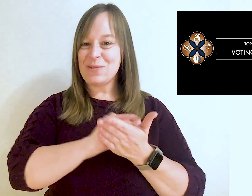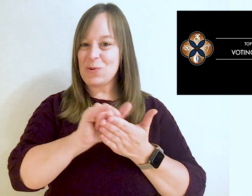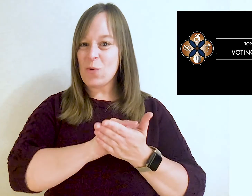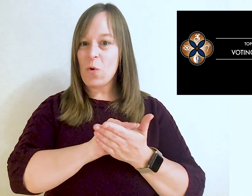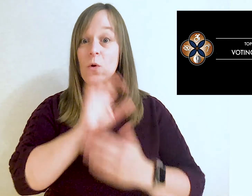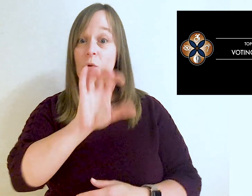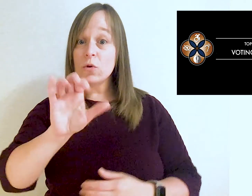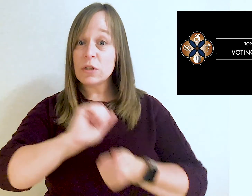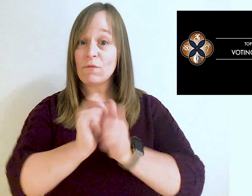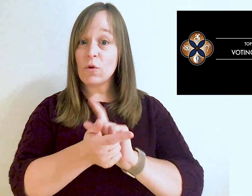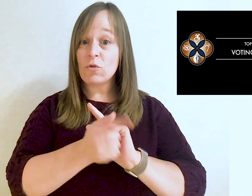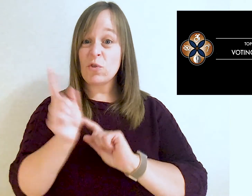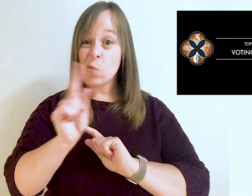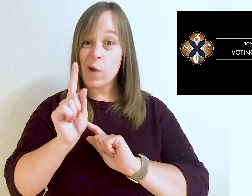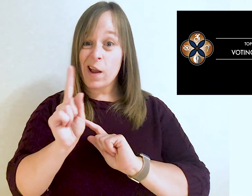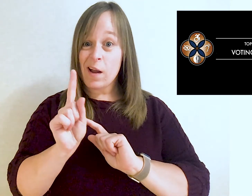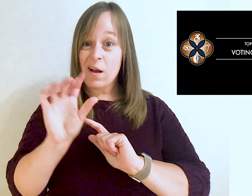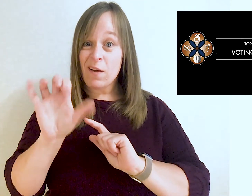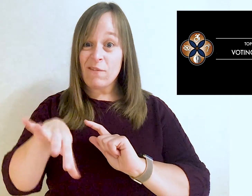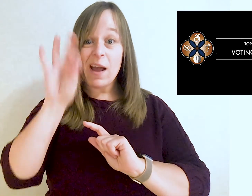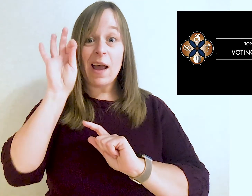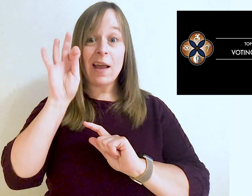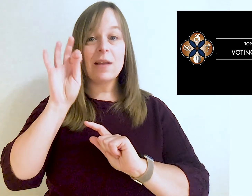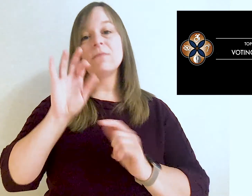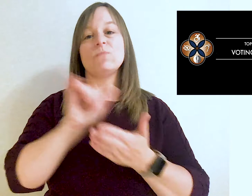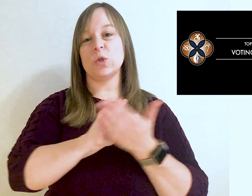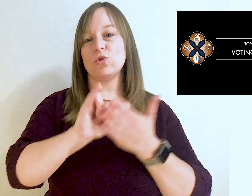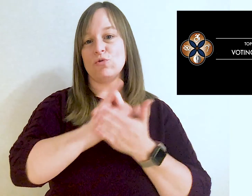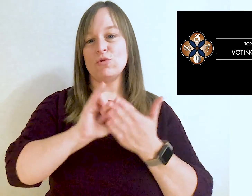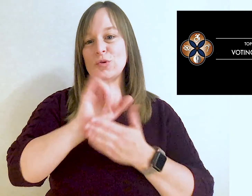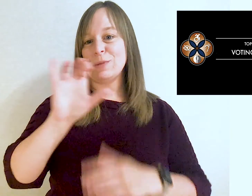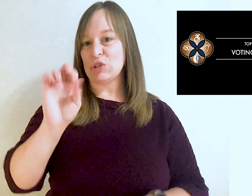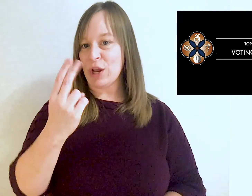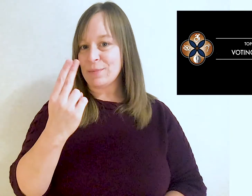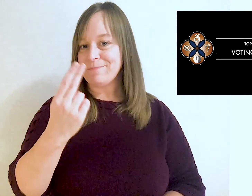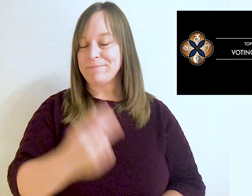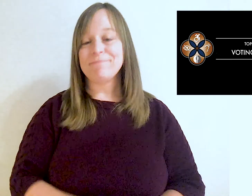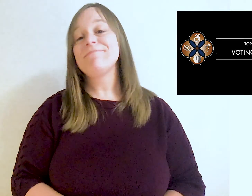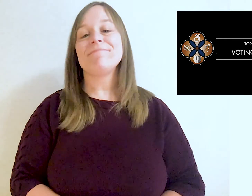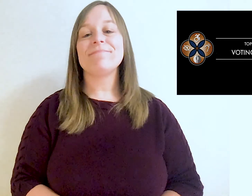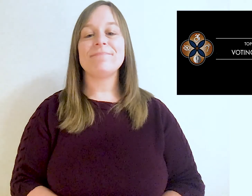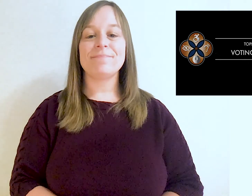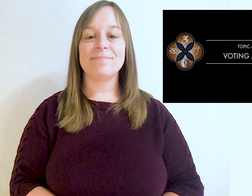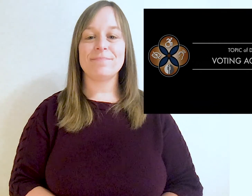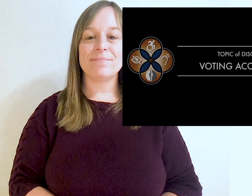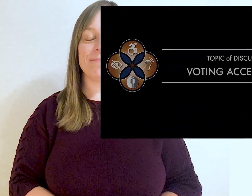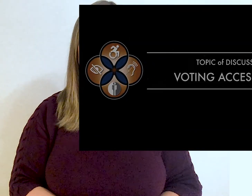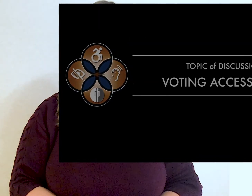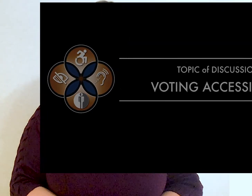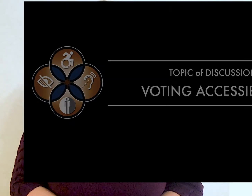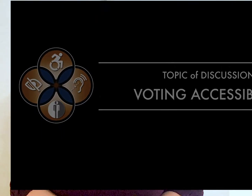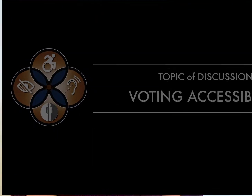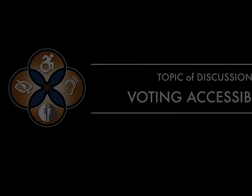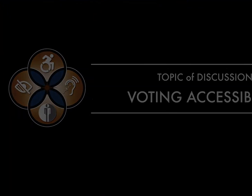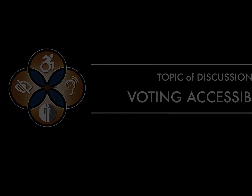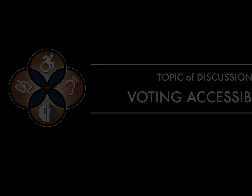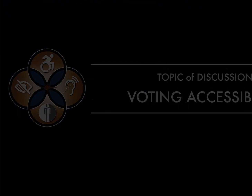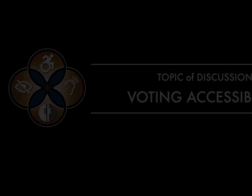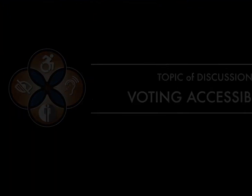The closed captioned version of this podcast is available on our YouTube channel Upbeat music fades out